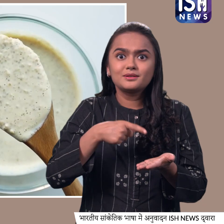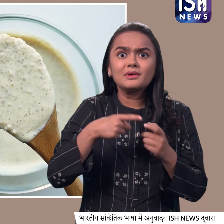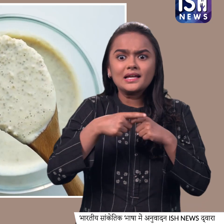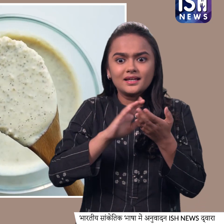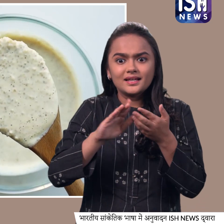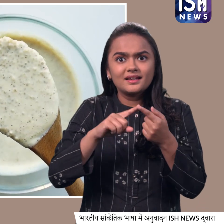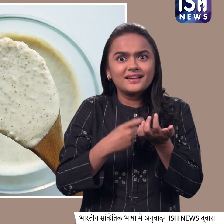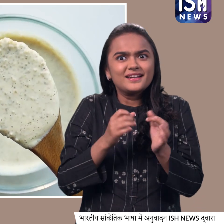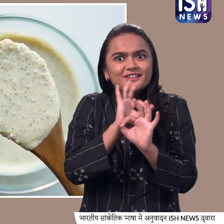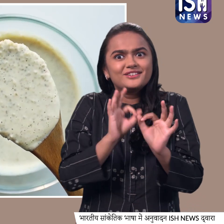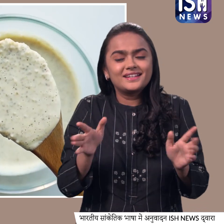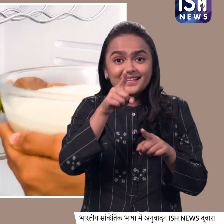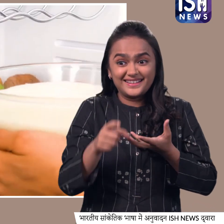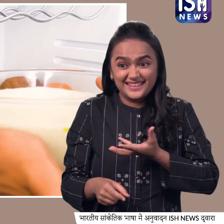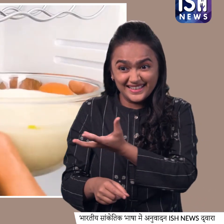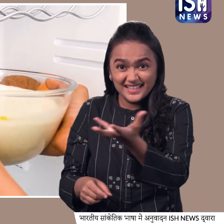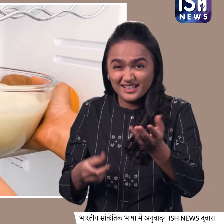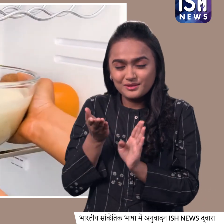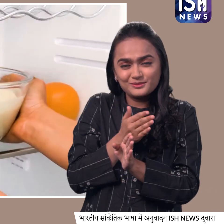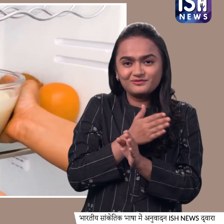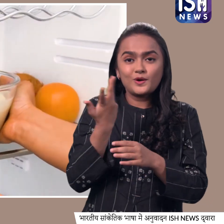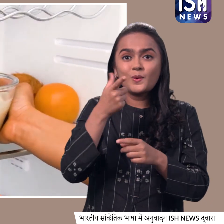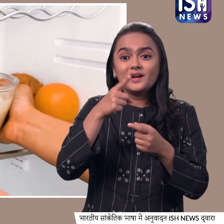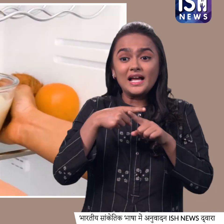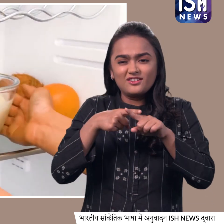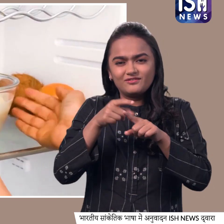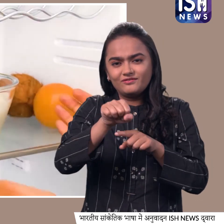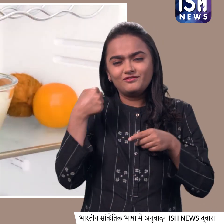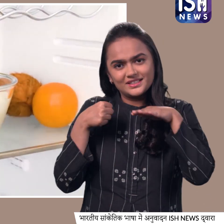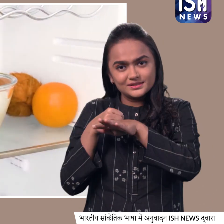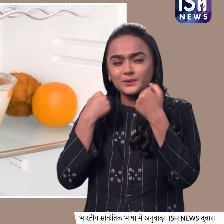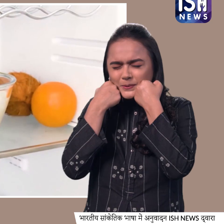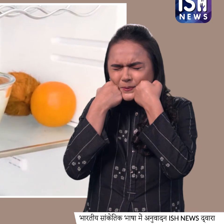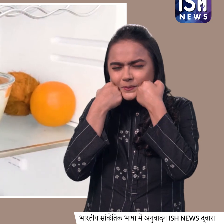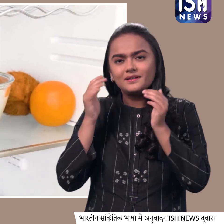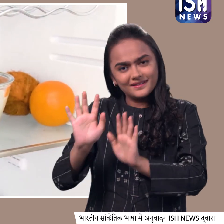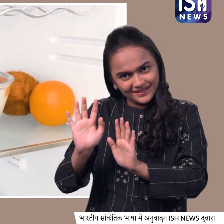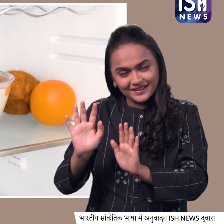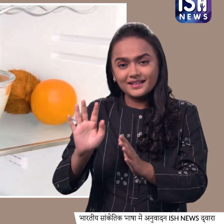Our Kheer is reasy. Before serving, keep it in the refrigerator for 30 minutes to cool.